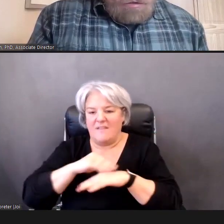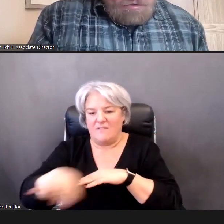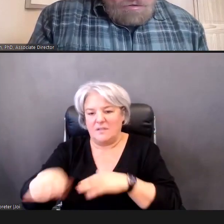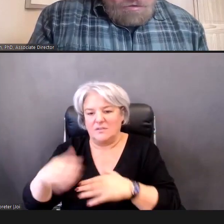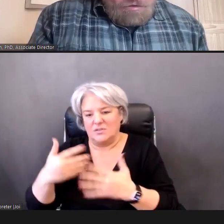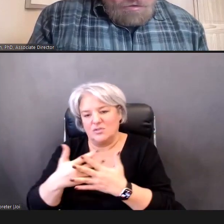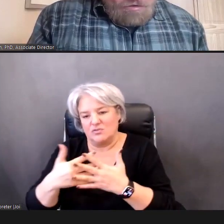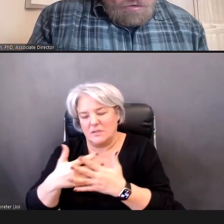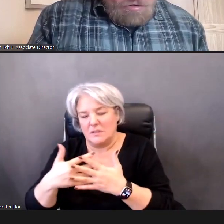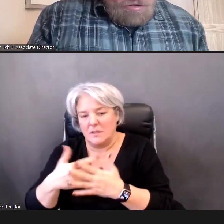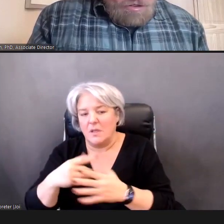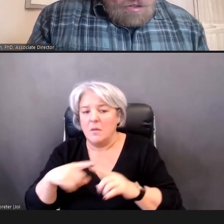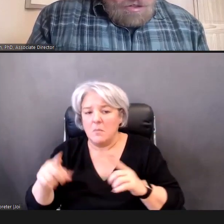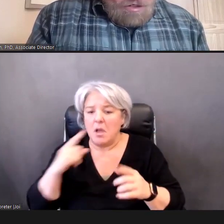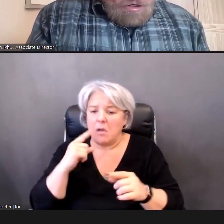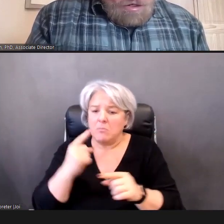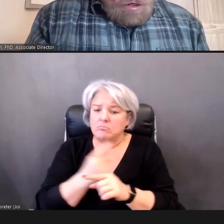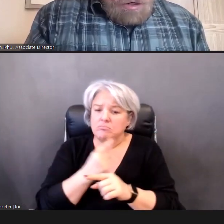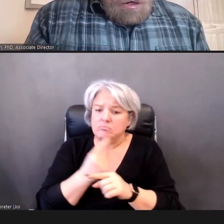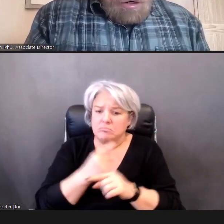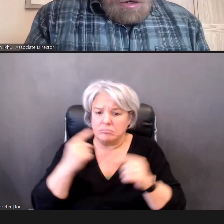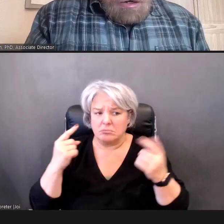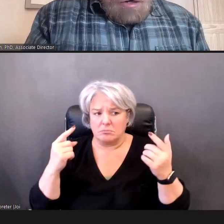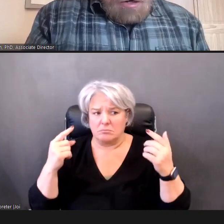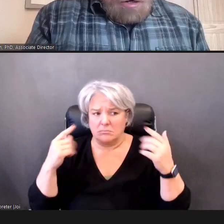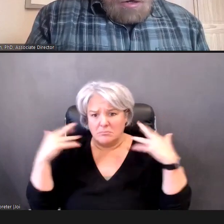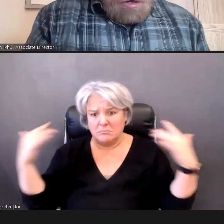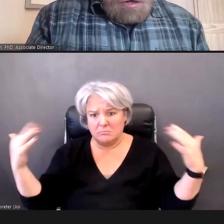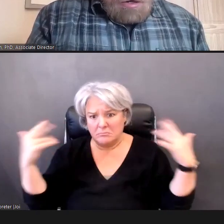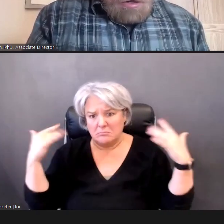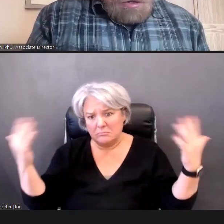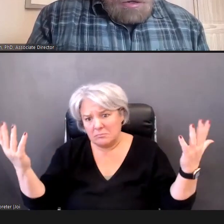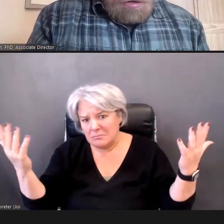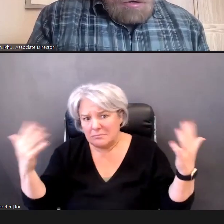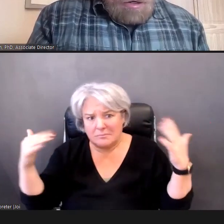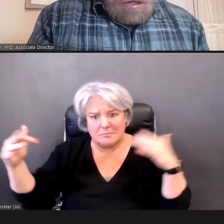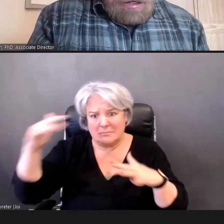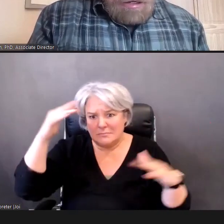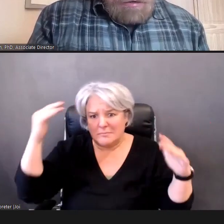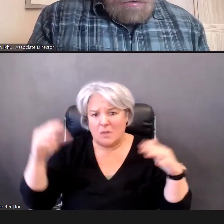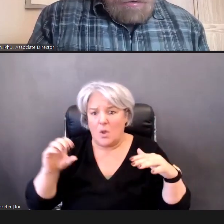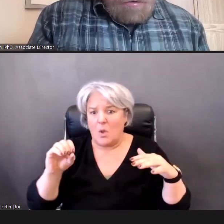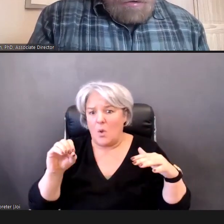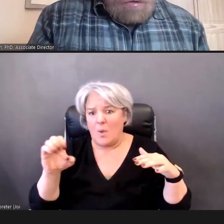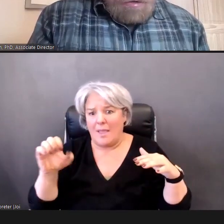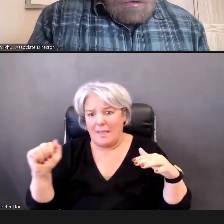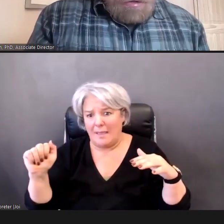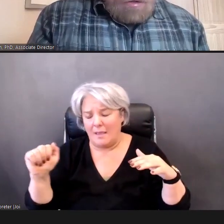you're in a moderately noisy environment and you have oaes I'd go ahead and try